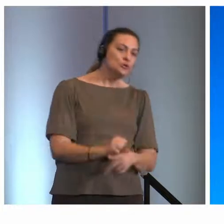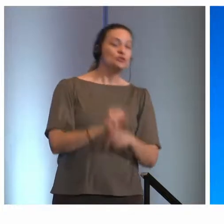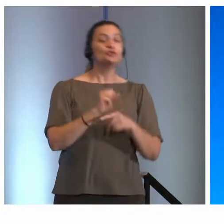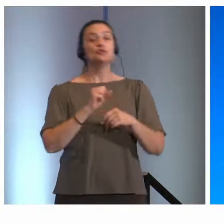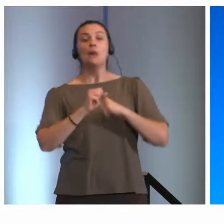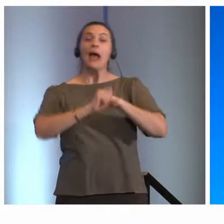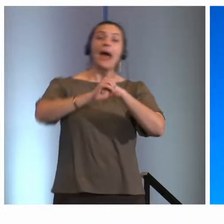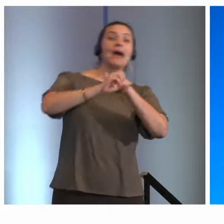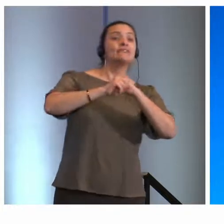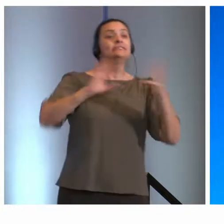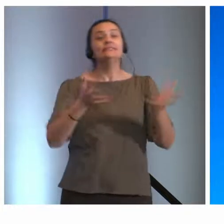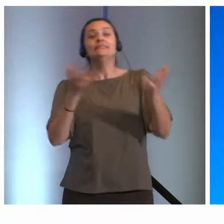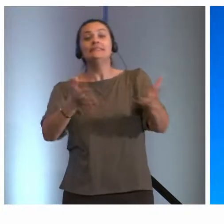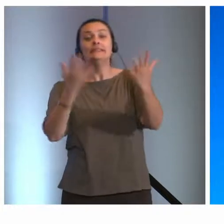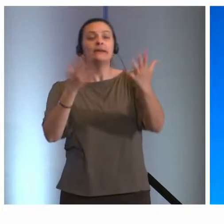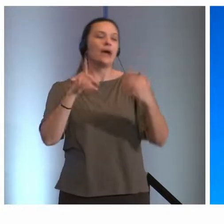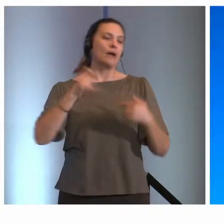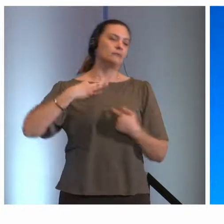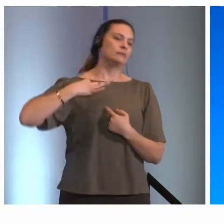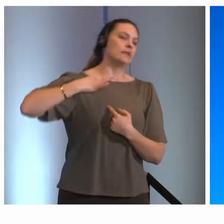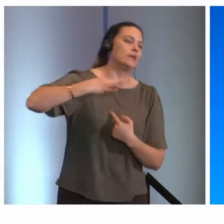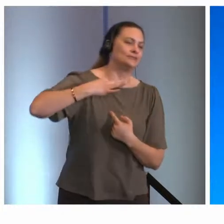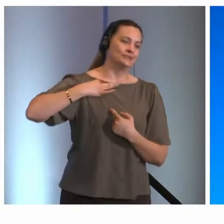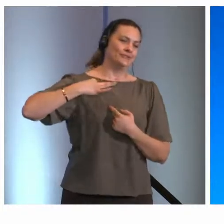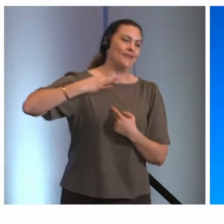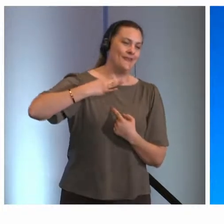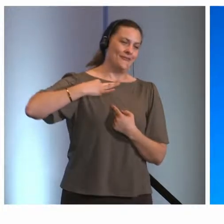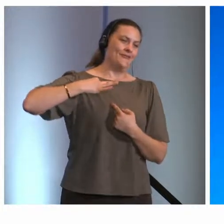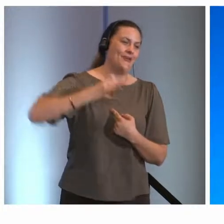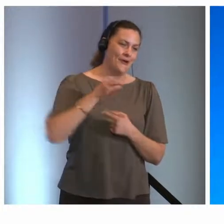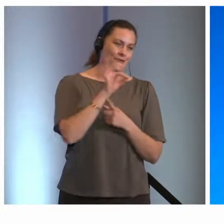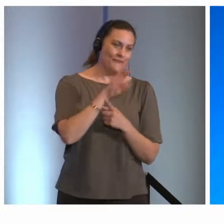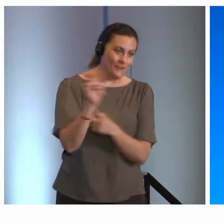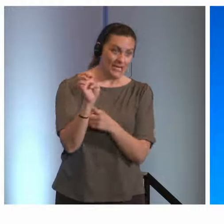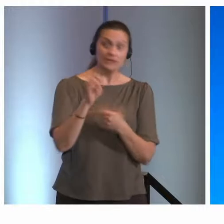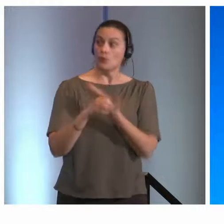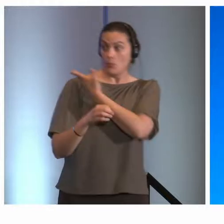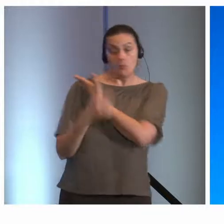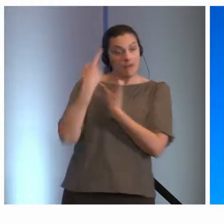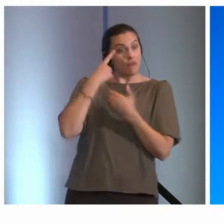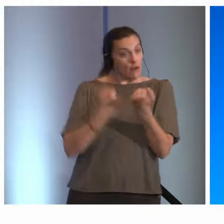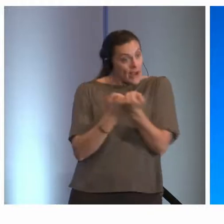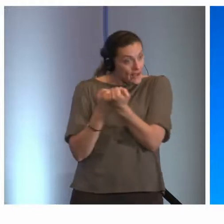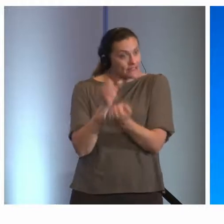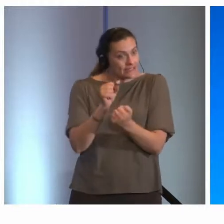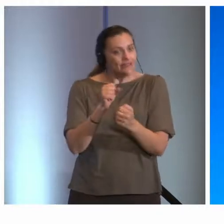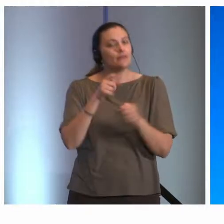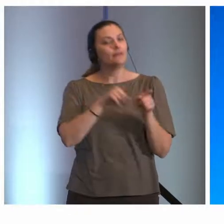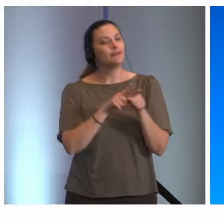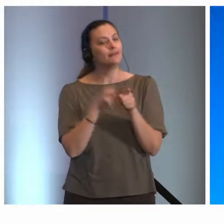used to doing this sort of advocacy events, for free. So, while this is an advocacy event on some level, it's also